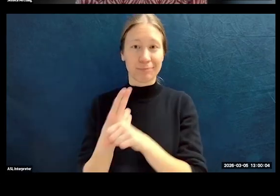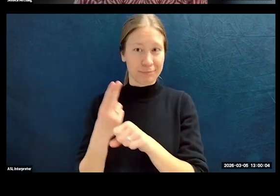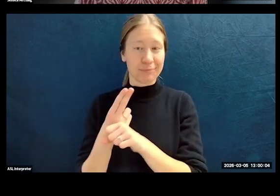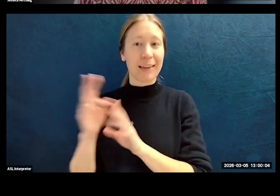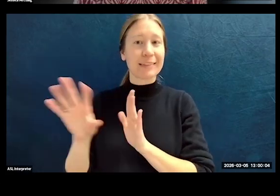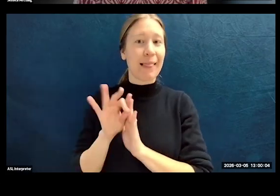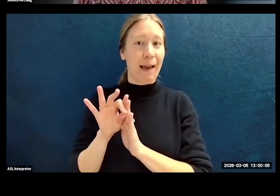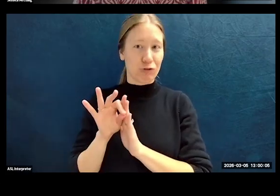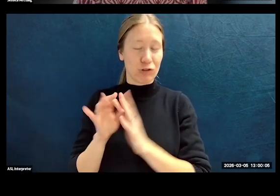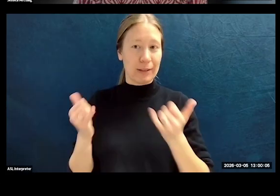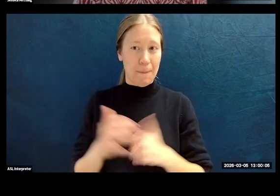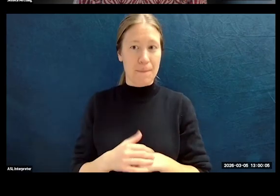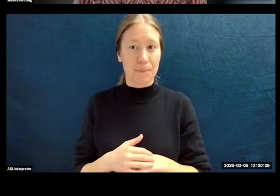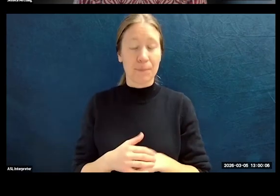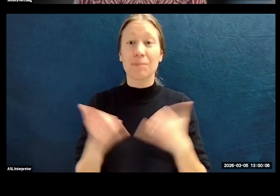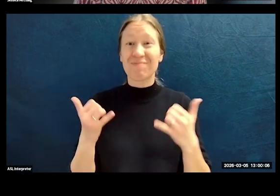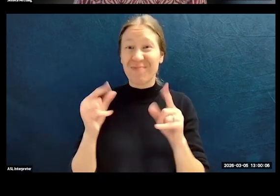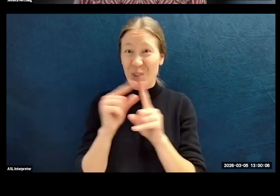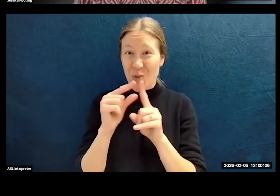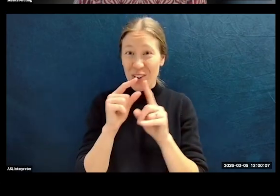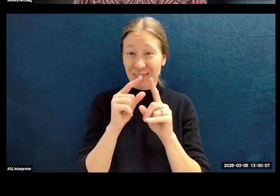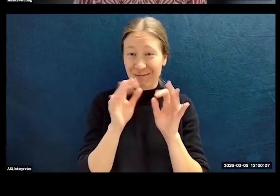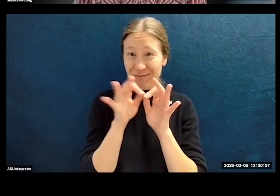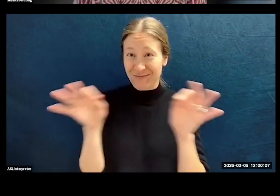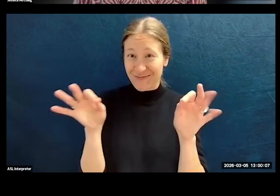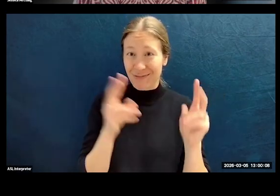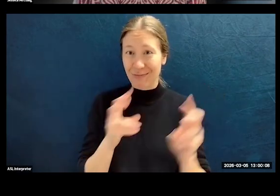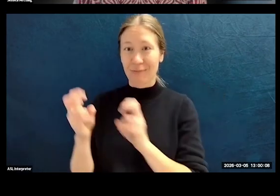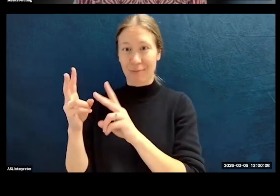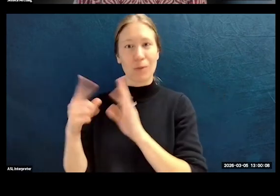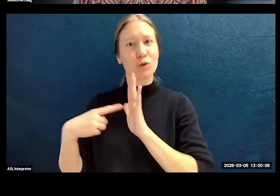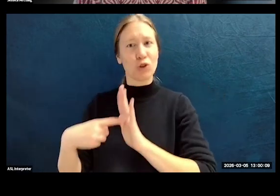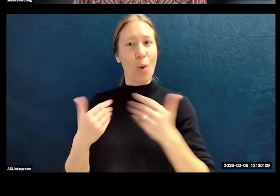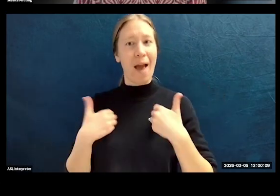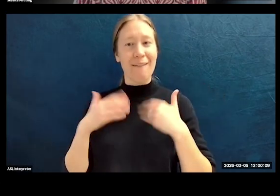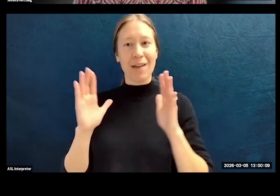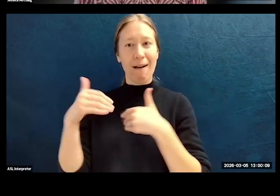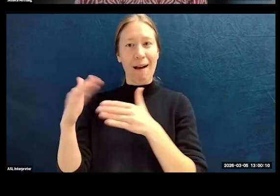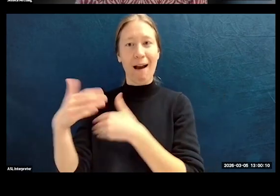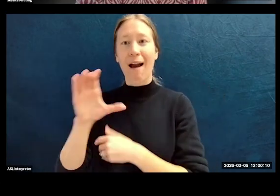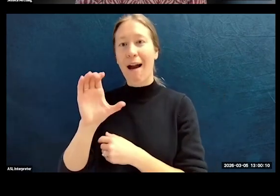The text should now be added inside the tag as containers that are represented by little box icons.